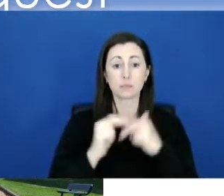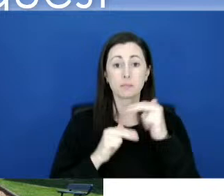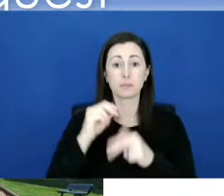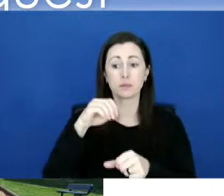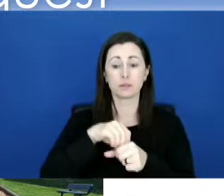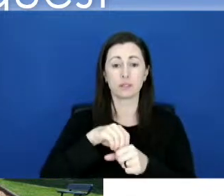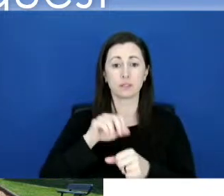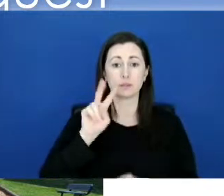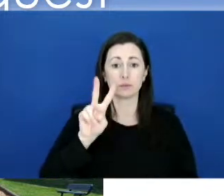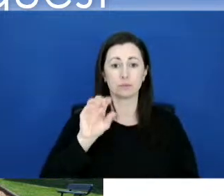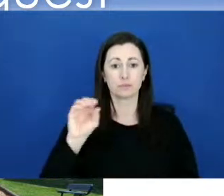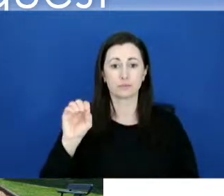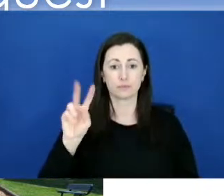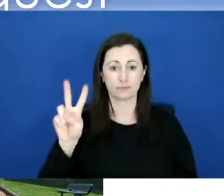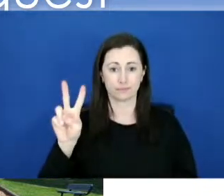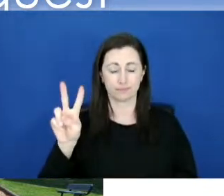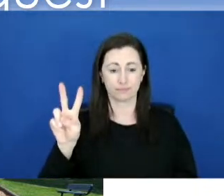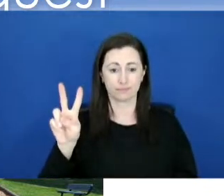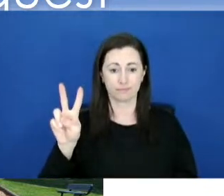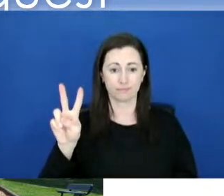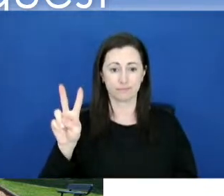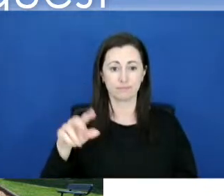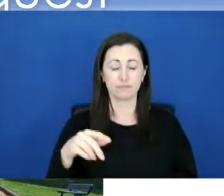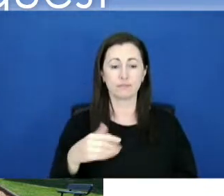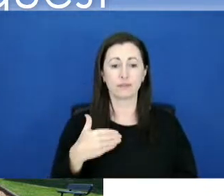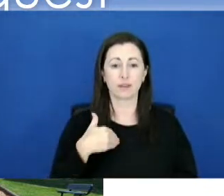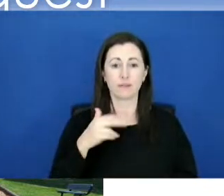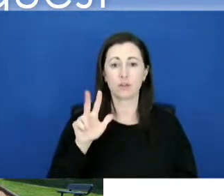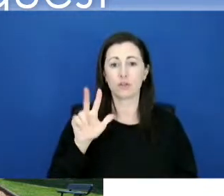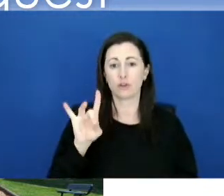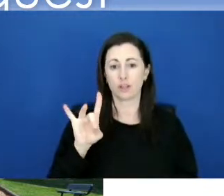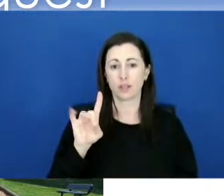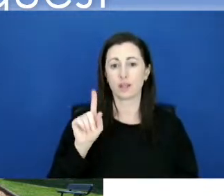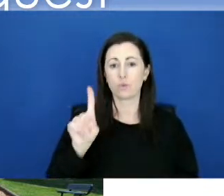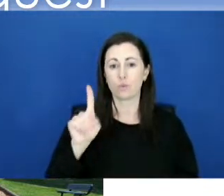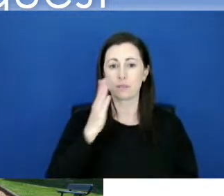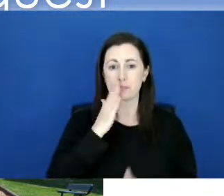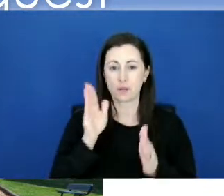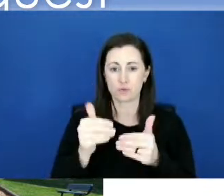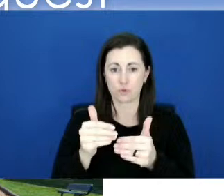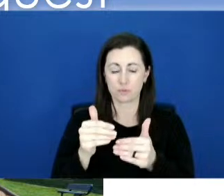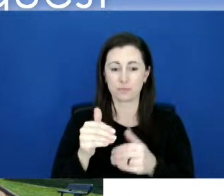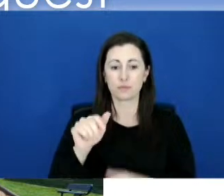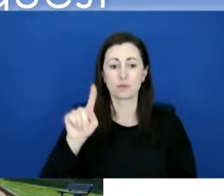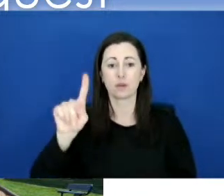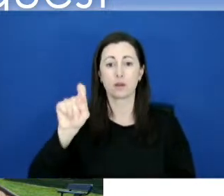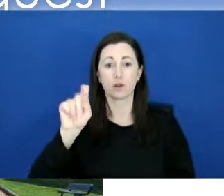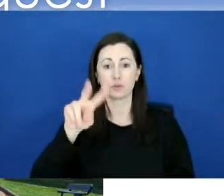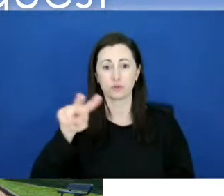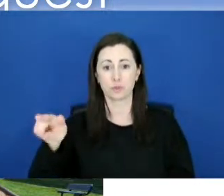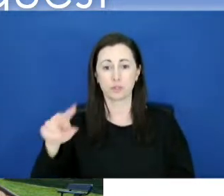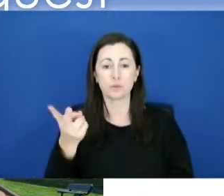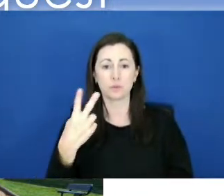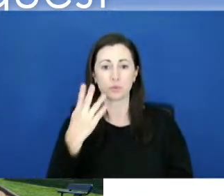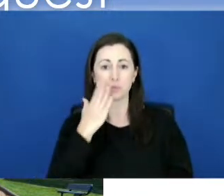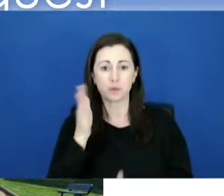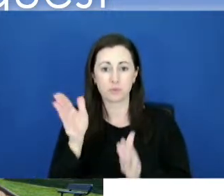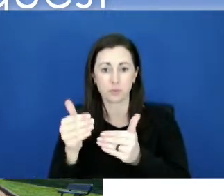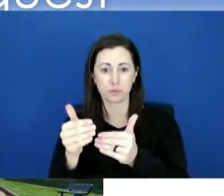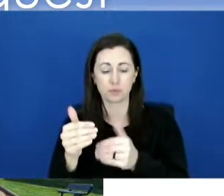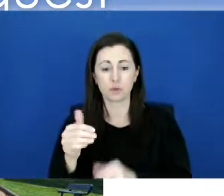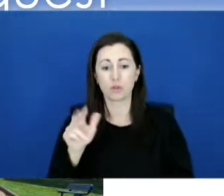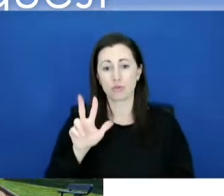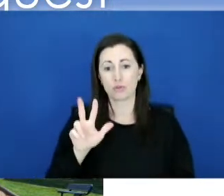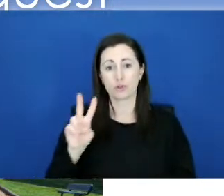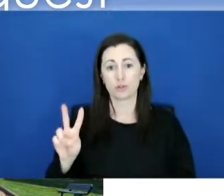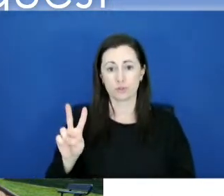THERE ARE 190 UNITS.